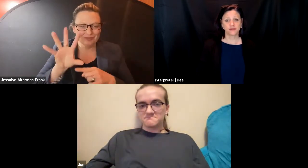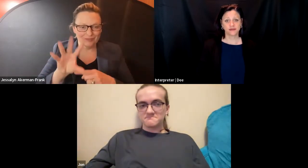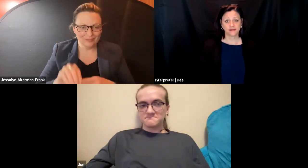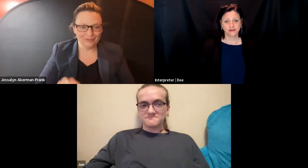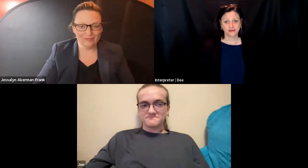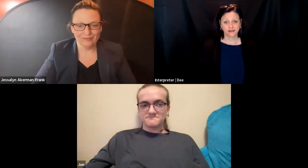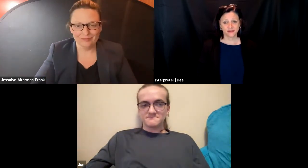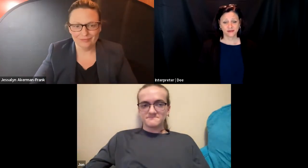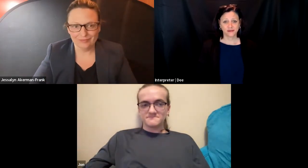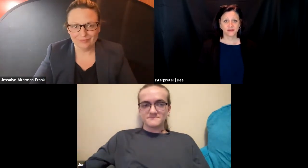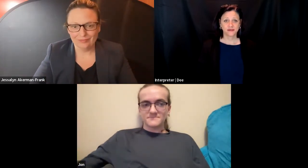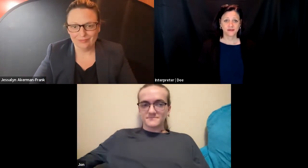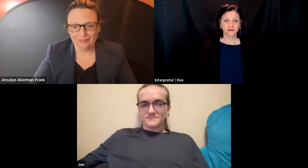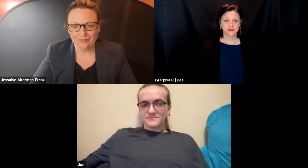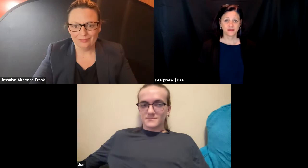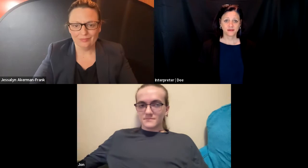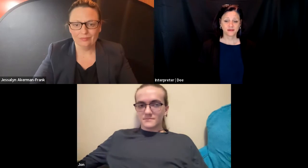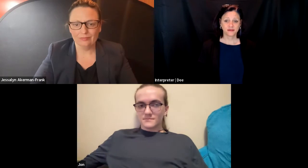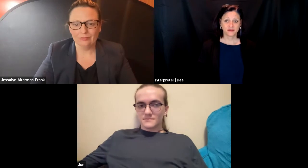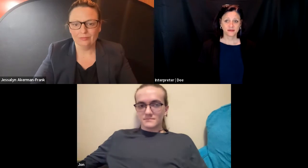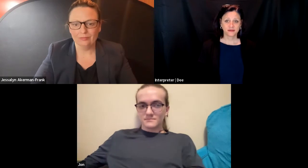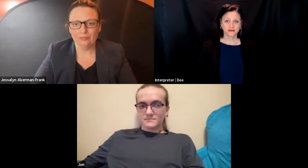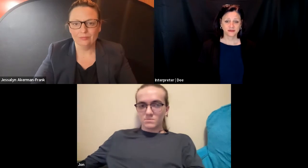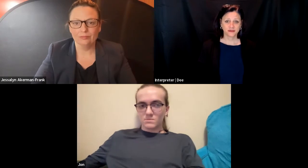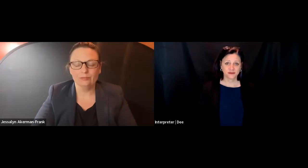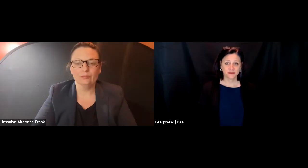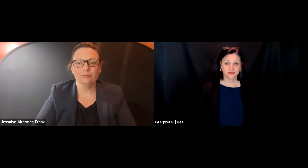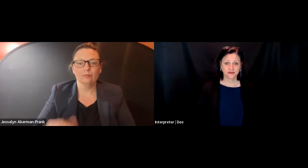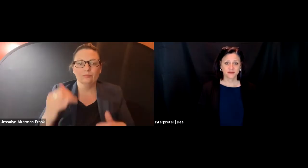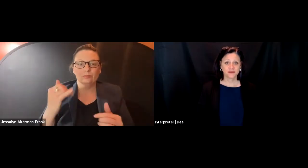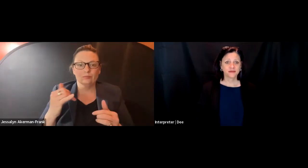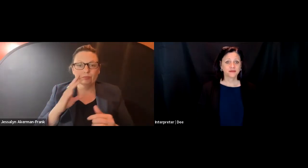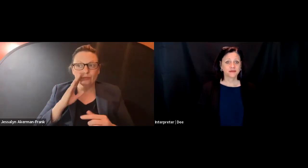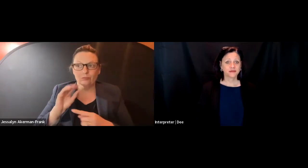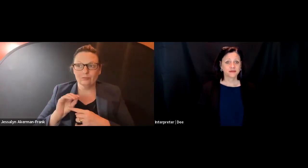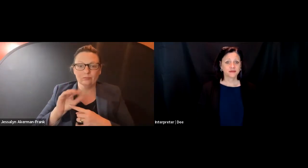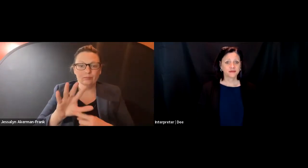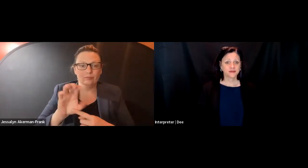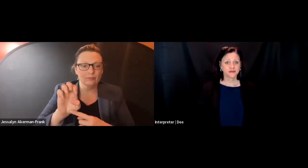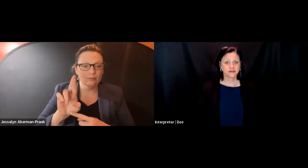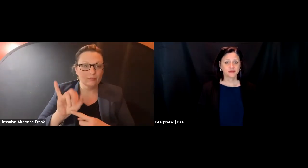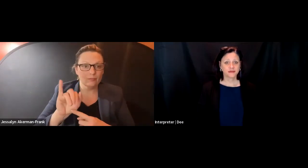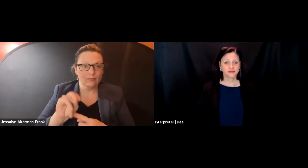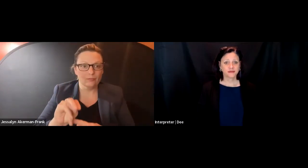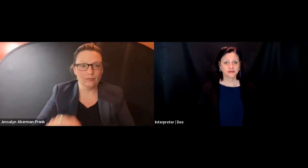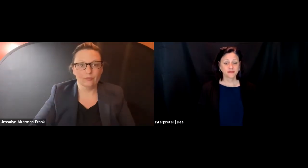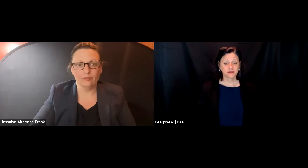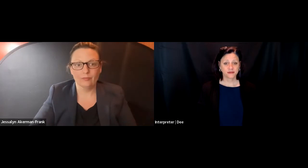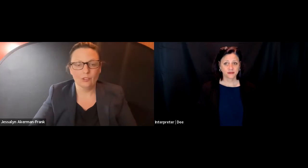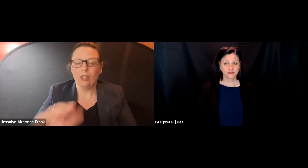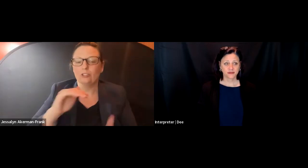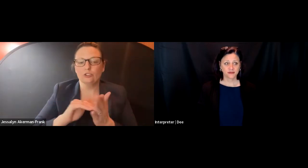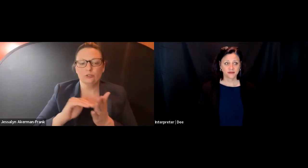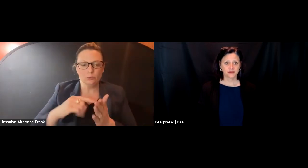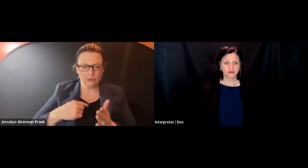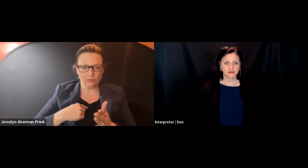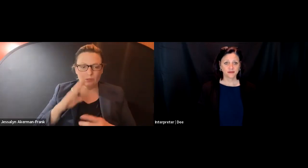I'll turn it over.